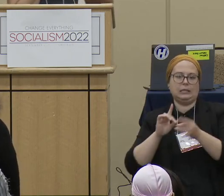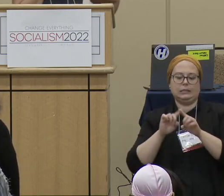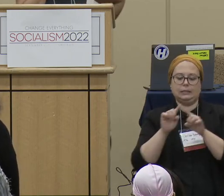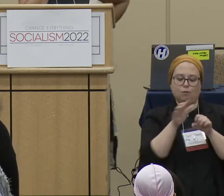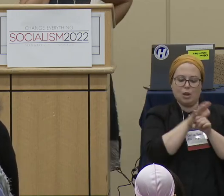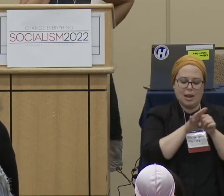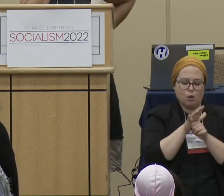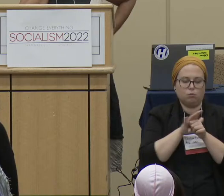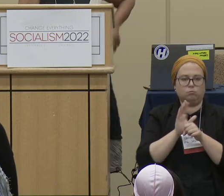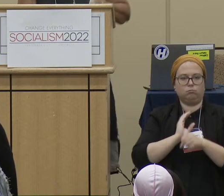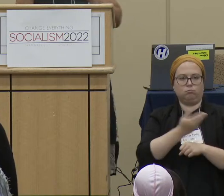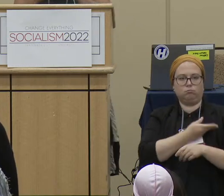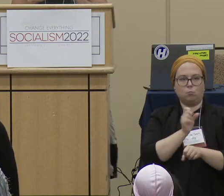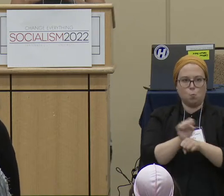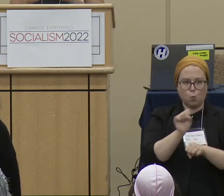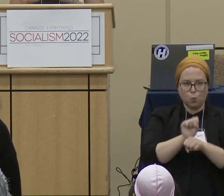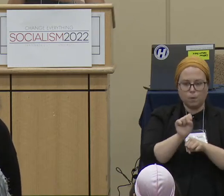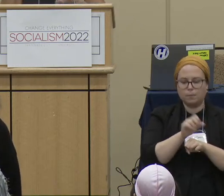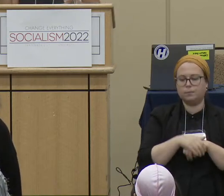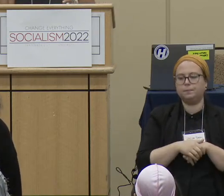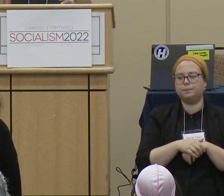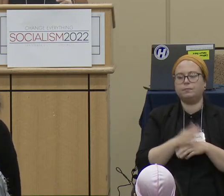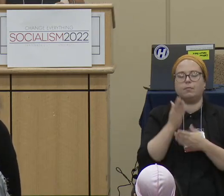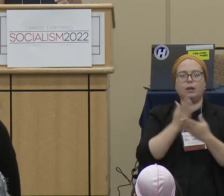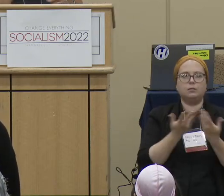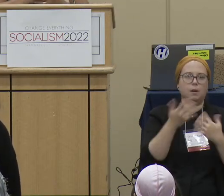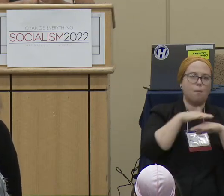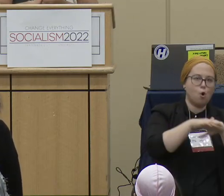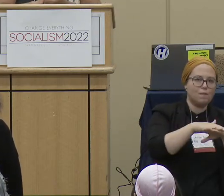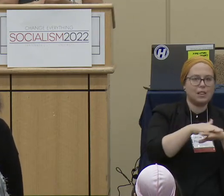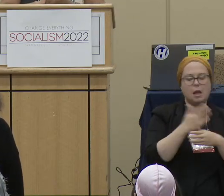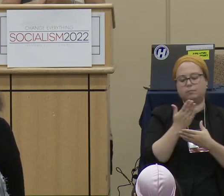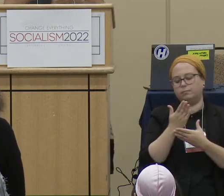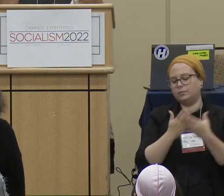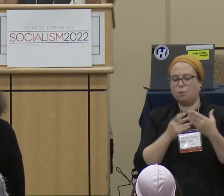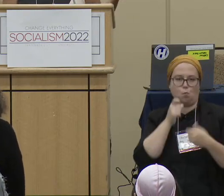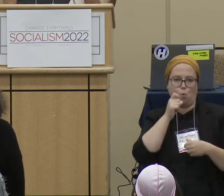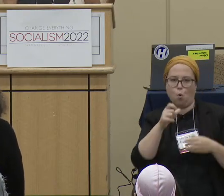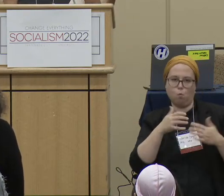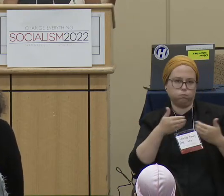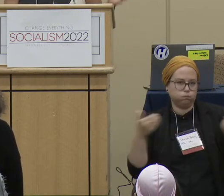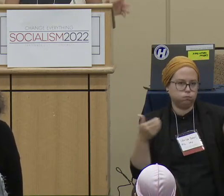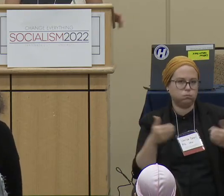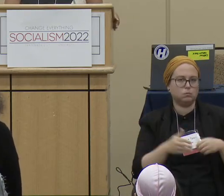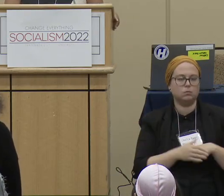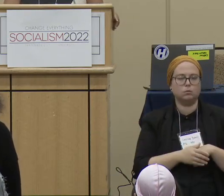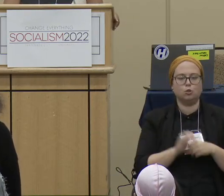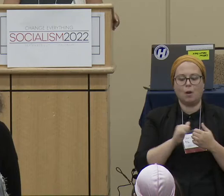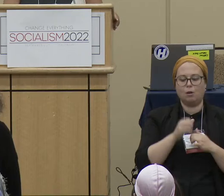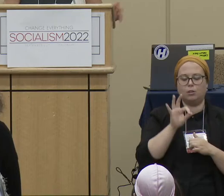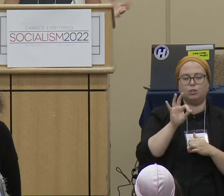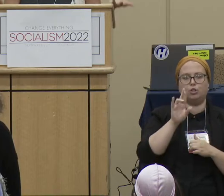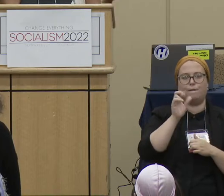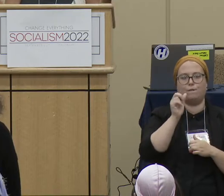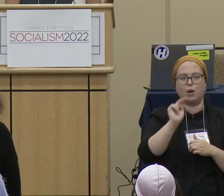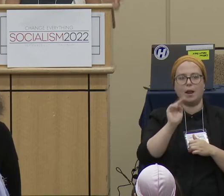all the different areas of work that we're doing. Some will